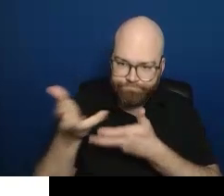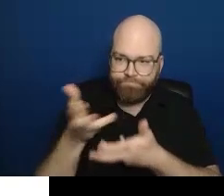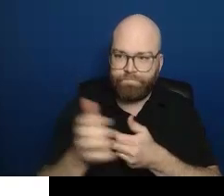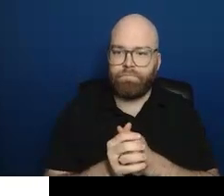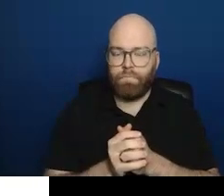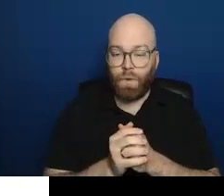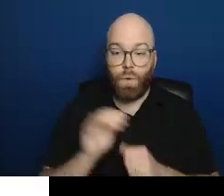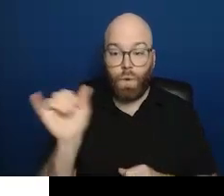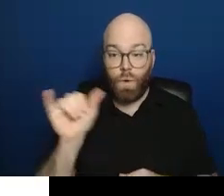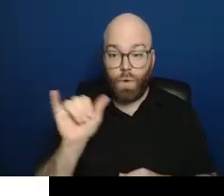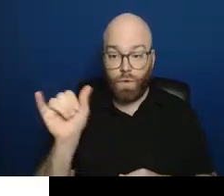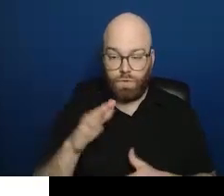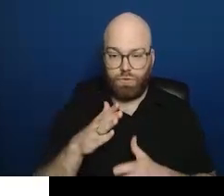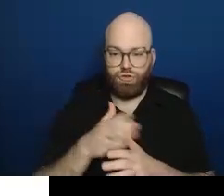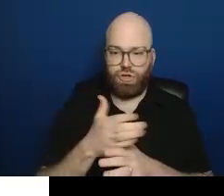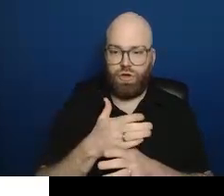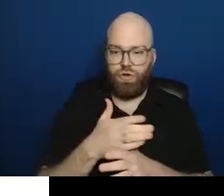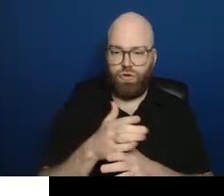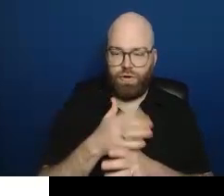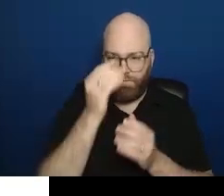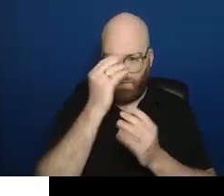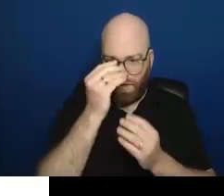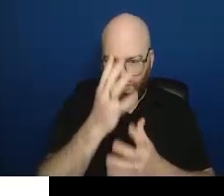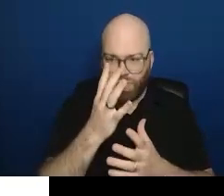Direct them to the Dream Center. The Dream Center, and myself.